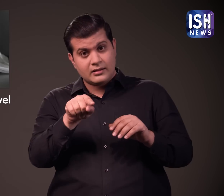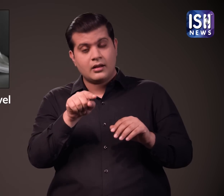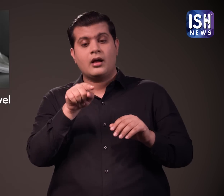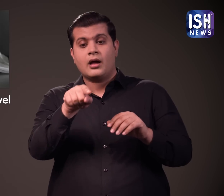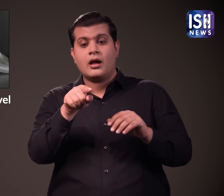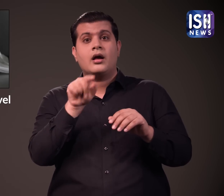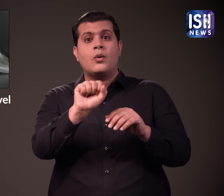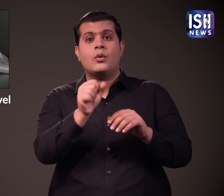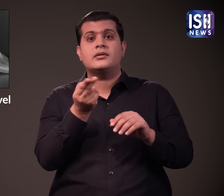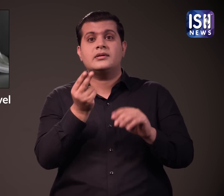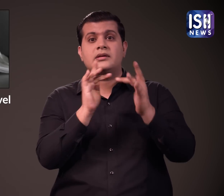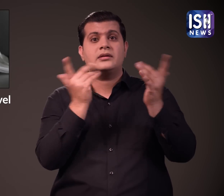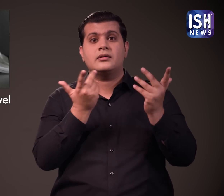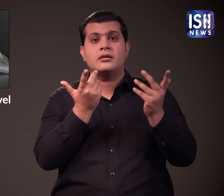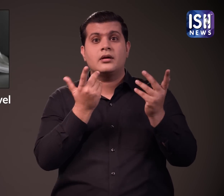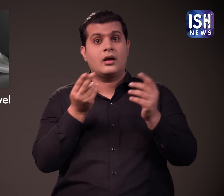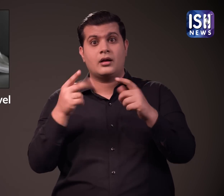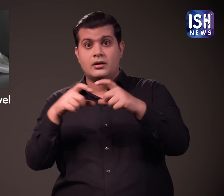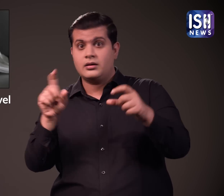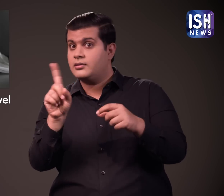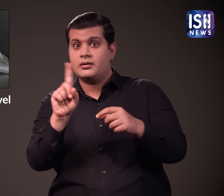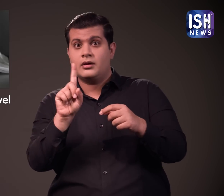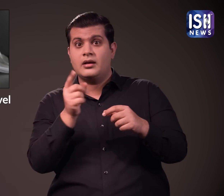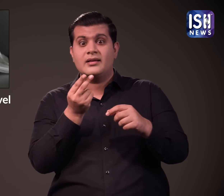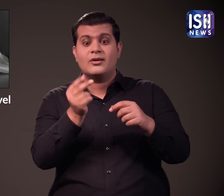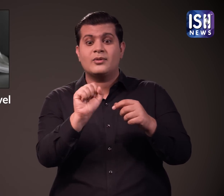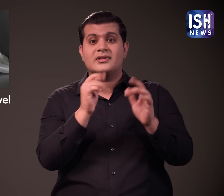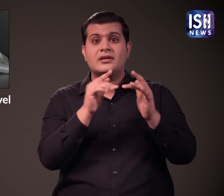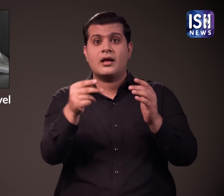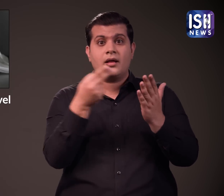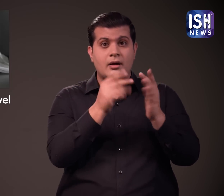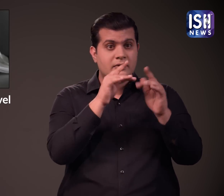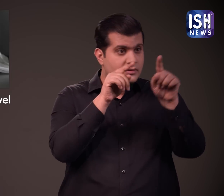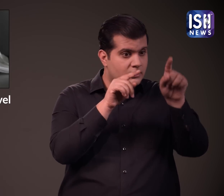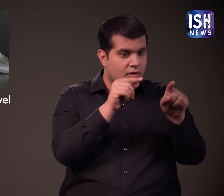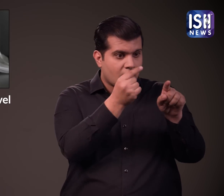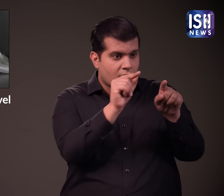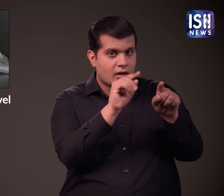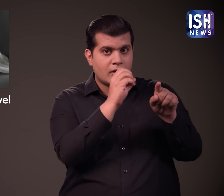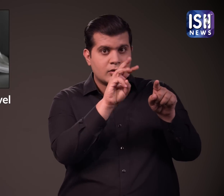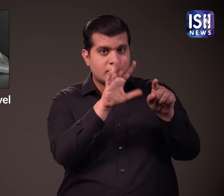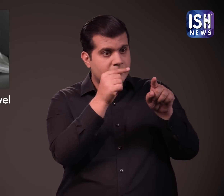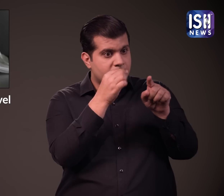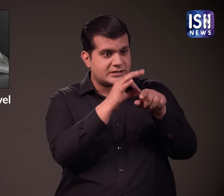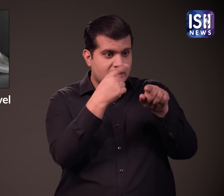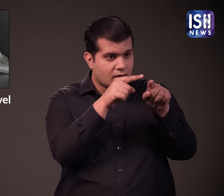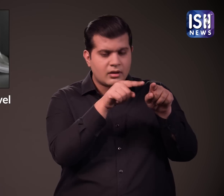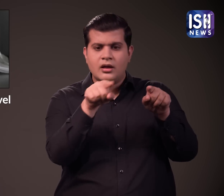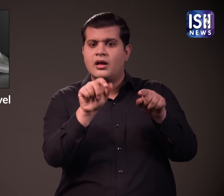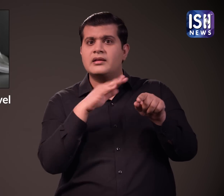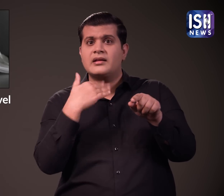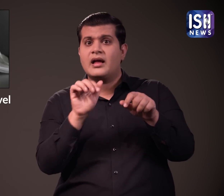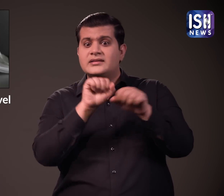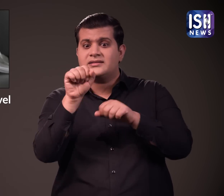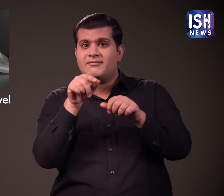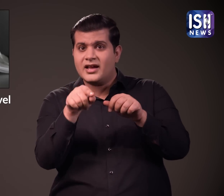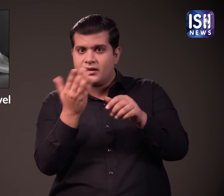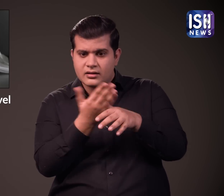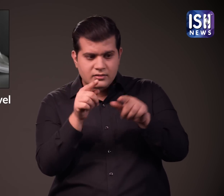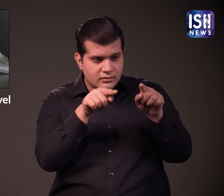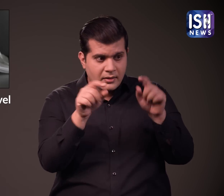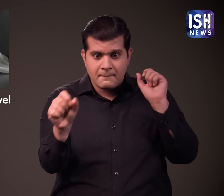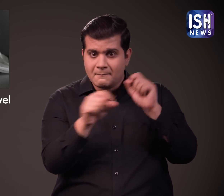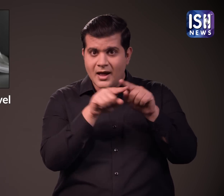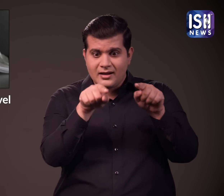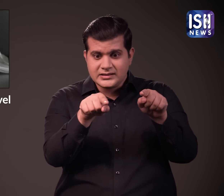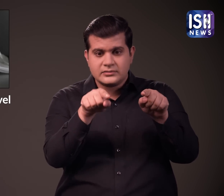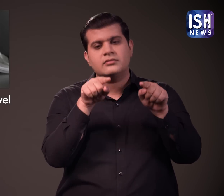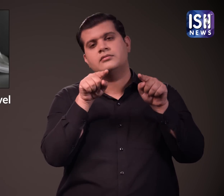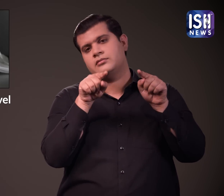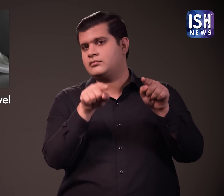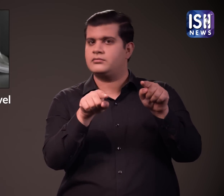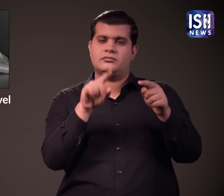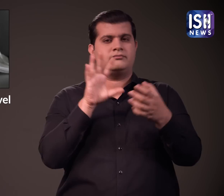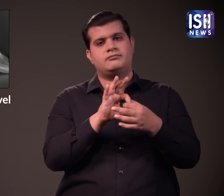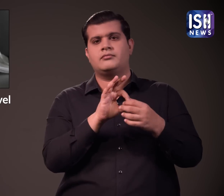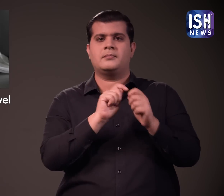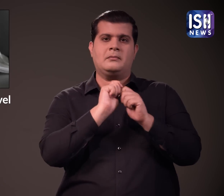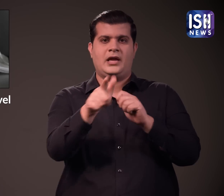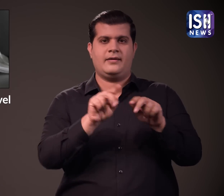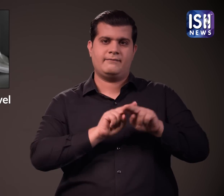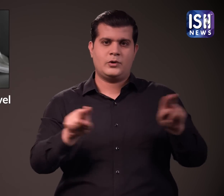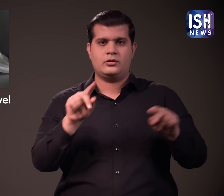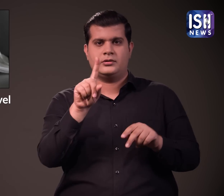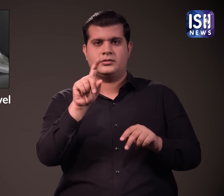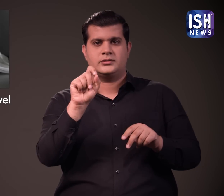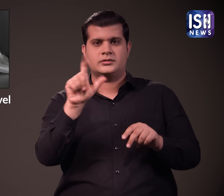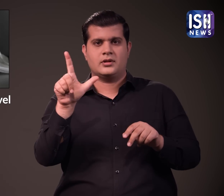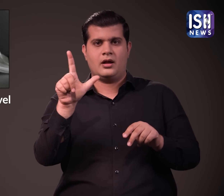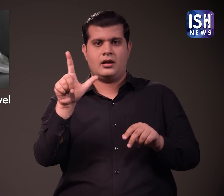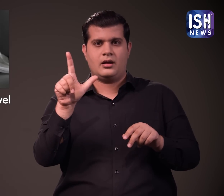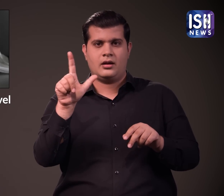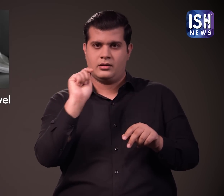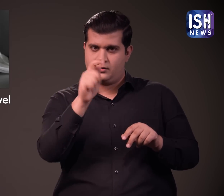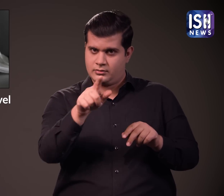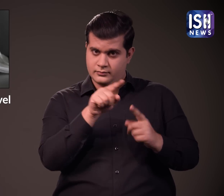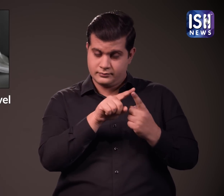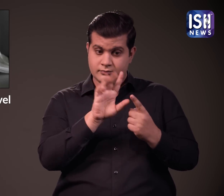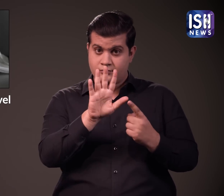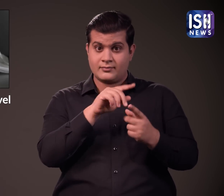and the ticket has been purchased along with the Insurance, you have to show the death certificate and get the claim of Rs 10 lakh.